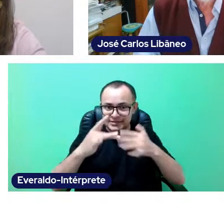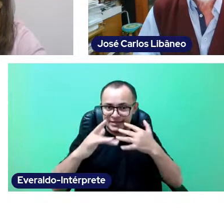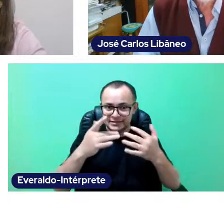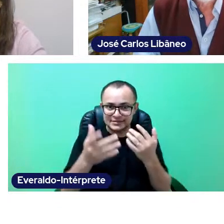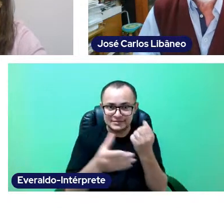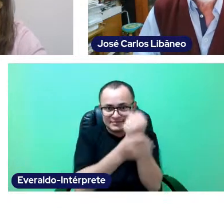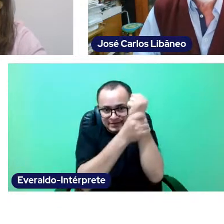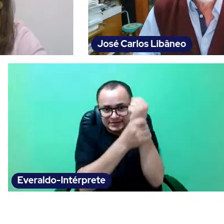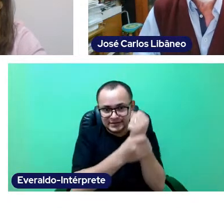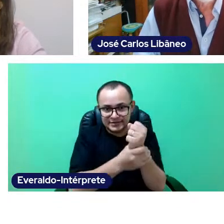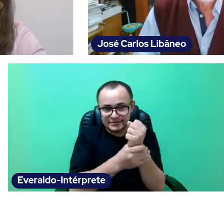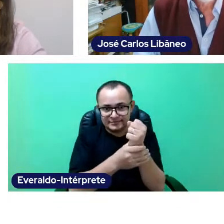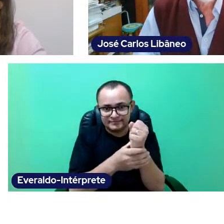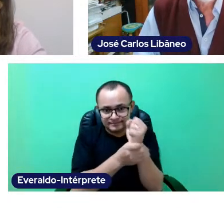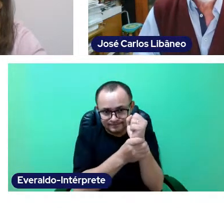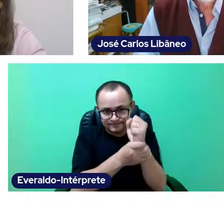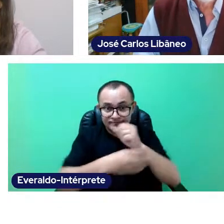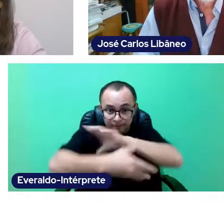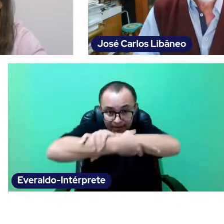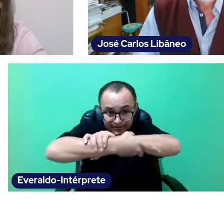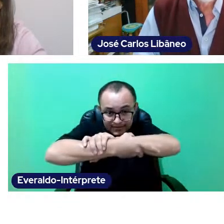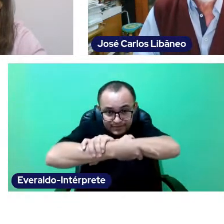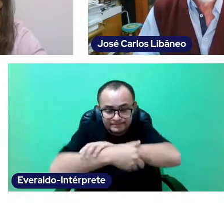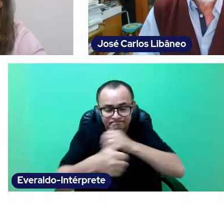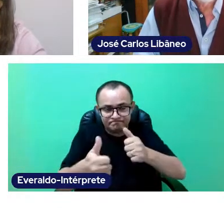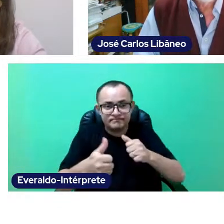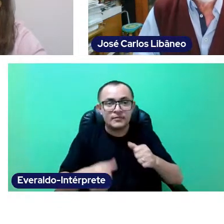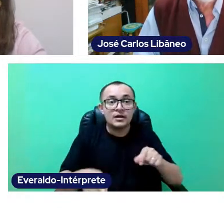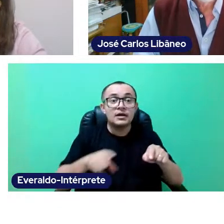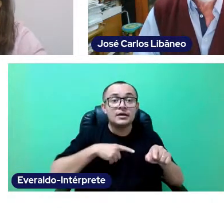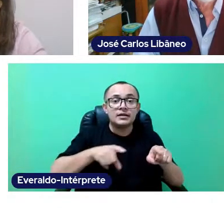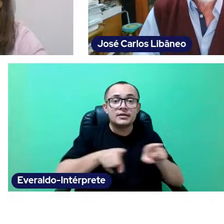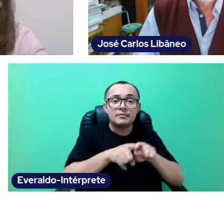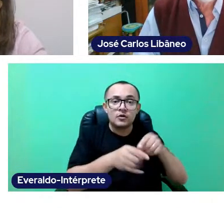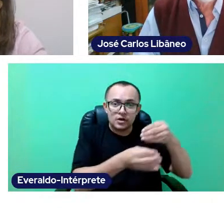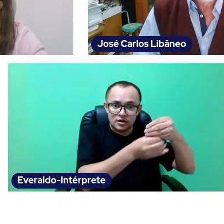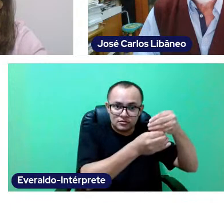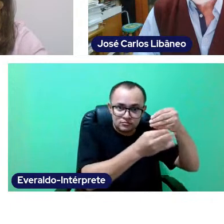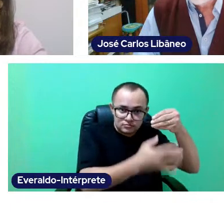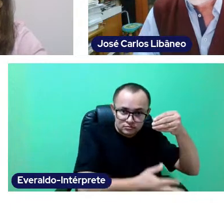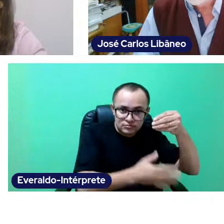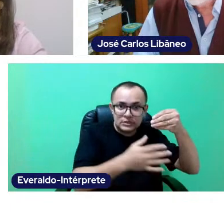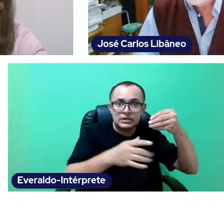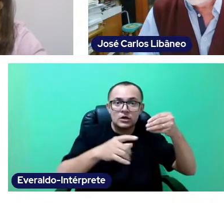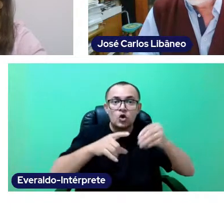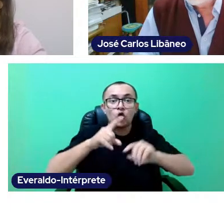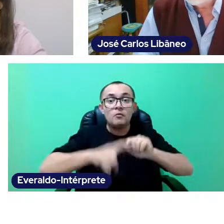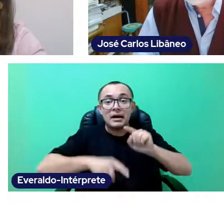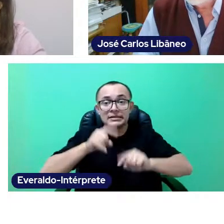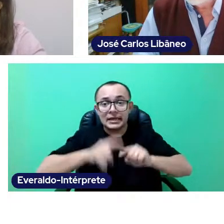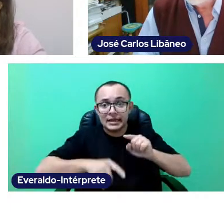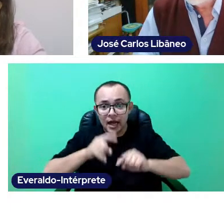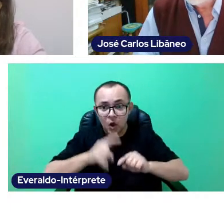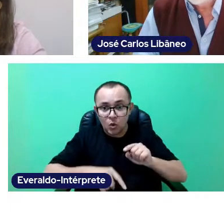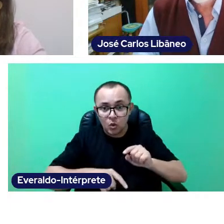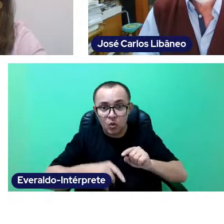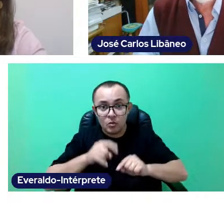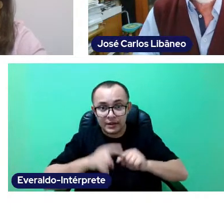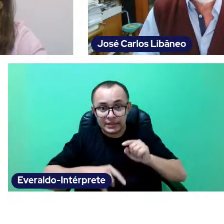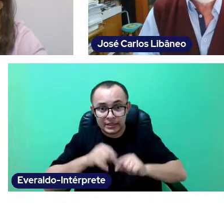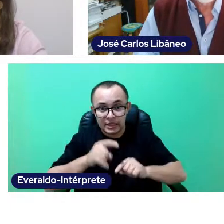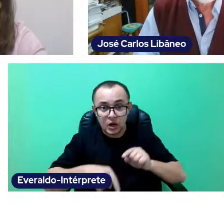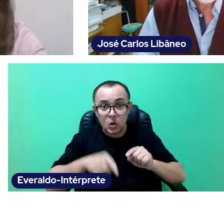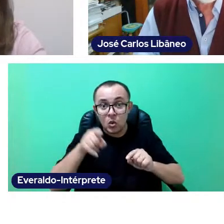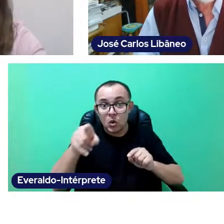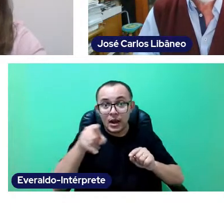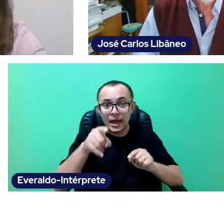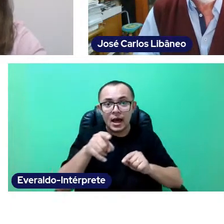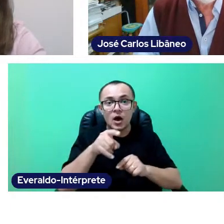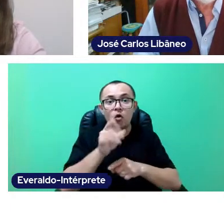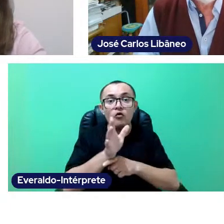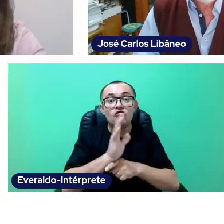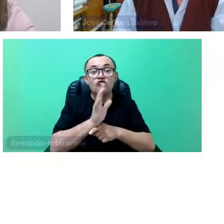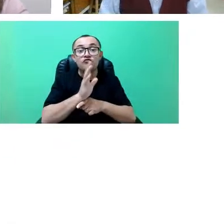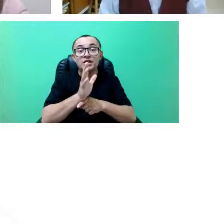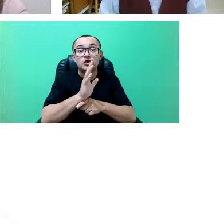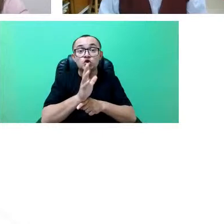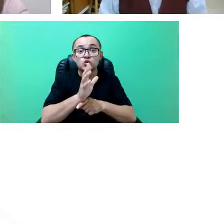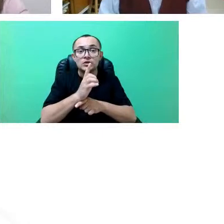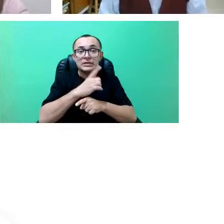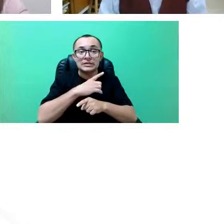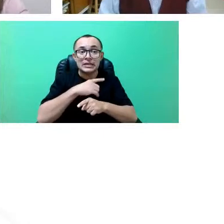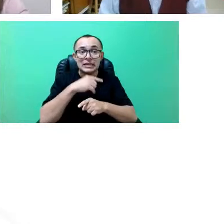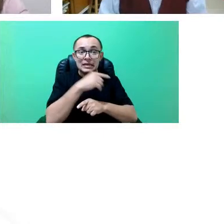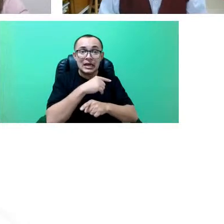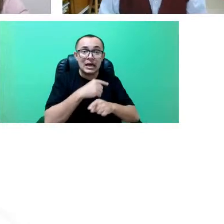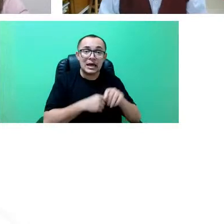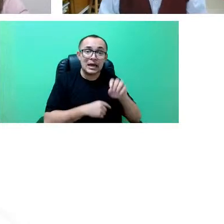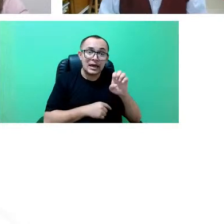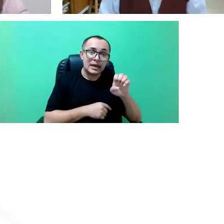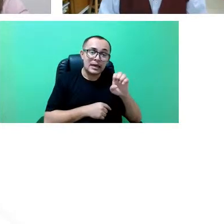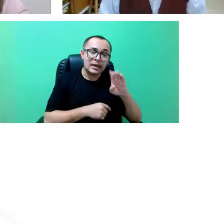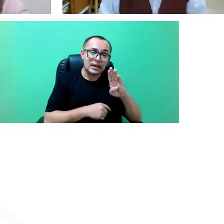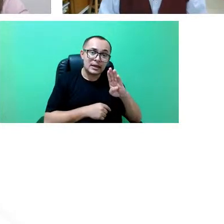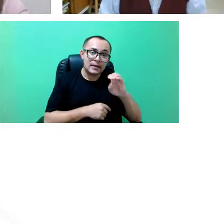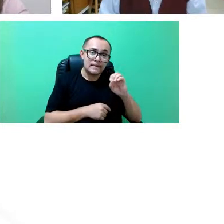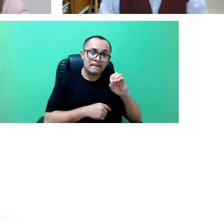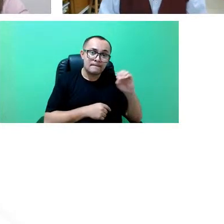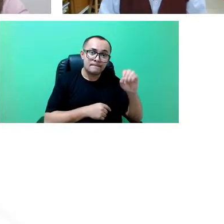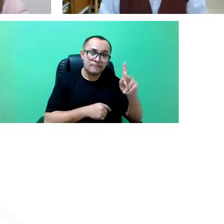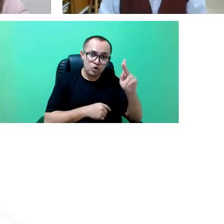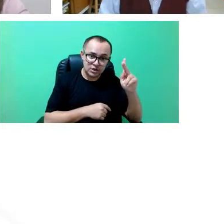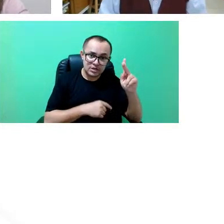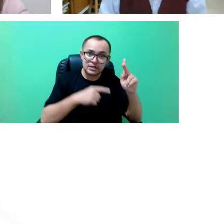I would also like to mention that in the description of this video you will find an e-book that is very recent